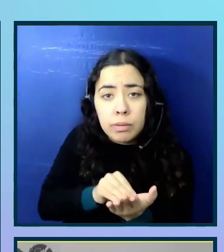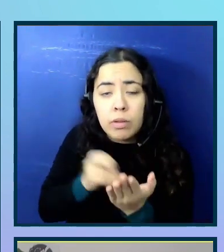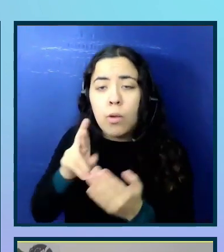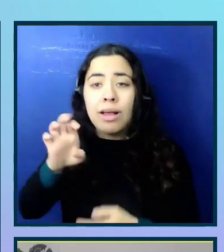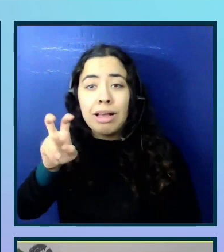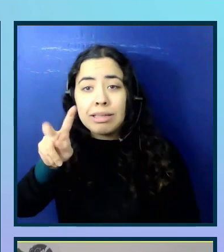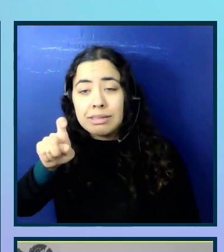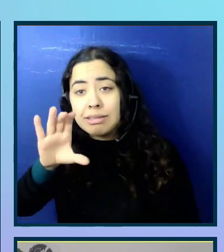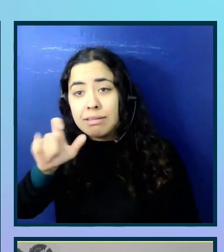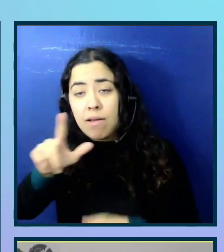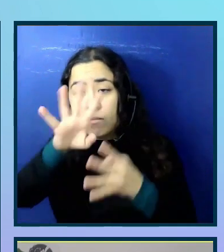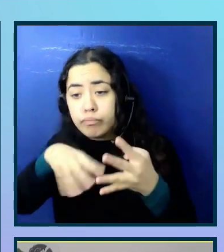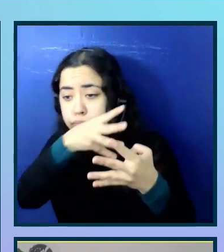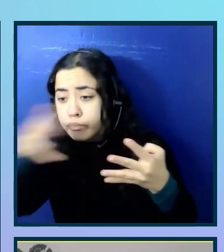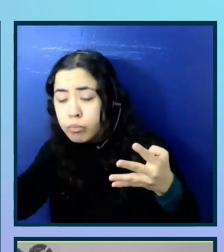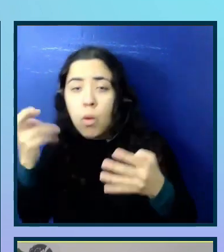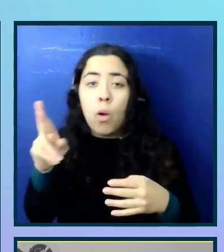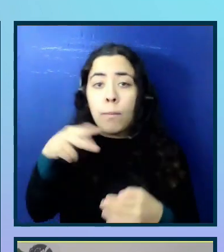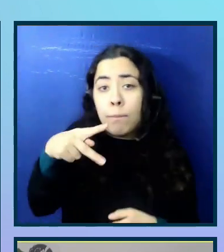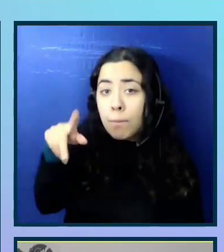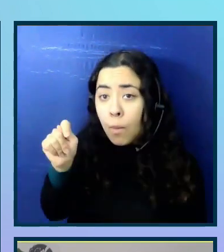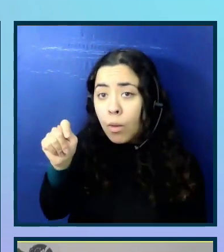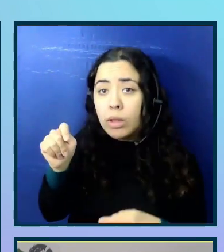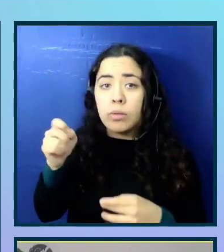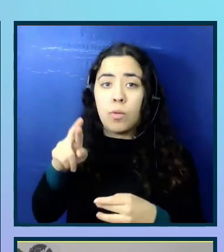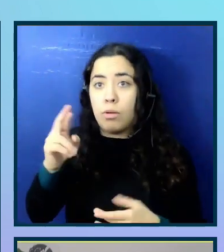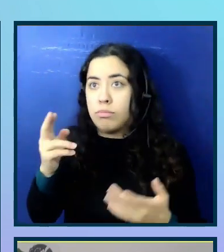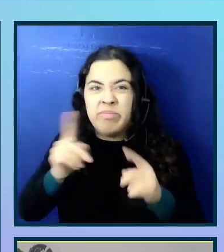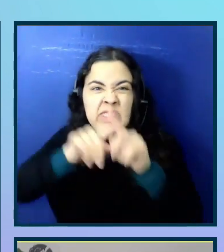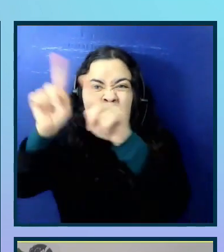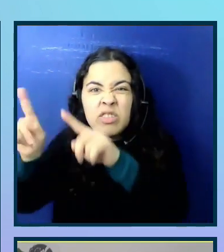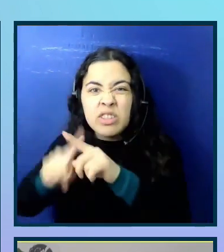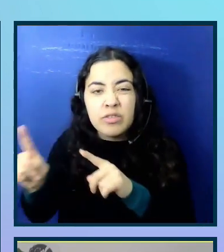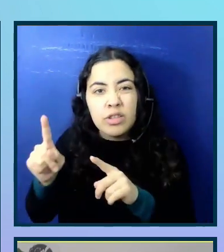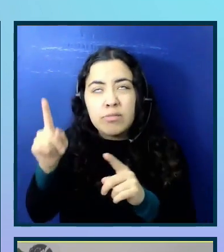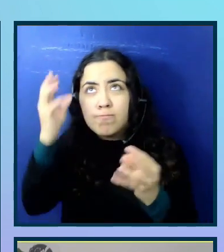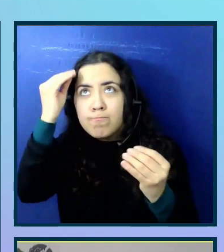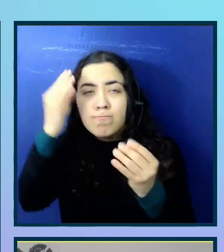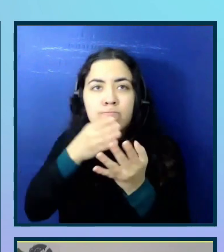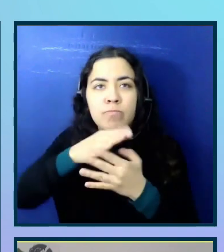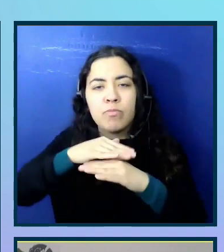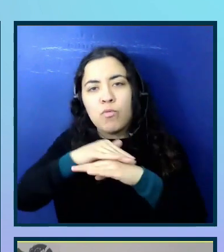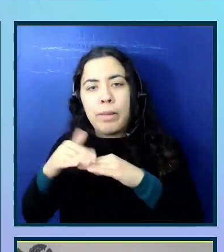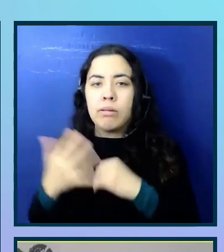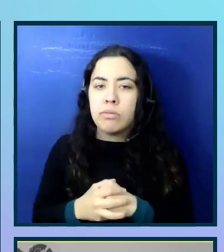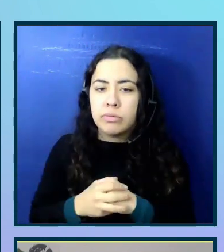or PowerPoint presentation at some time. Figma comments, if you're using this. So Figma is a design tool that is collaborative